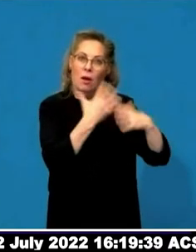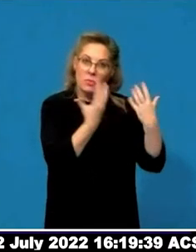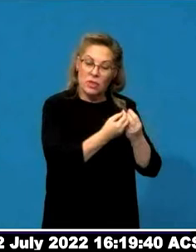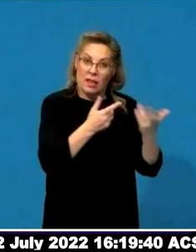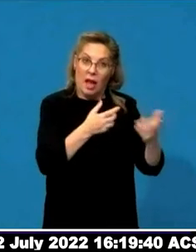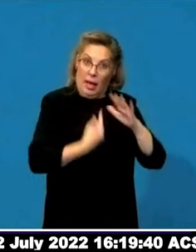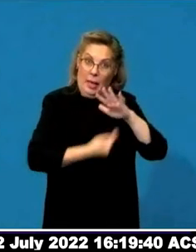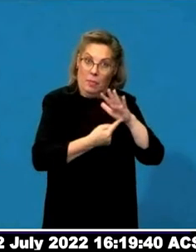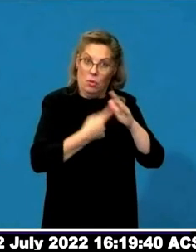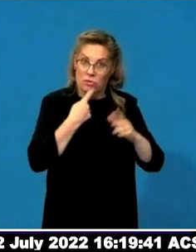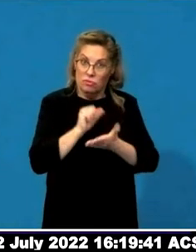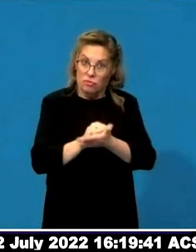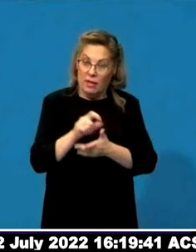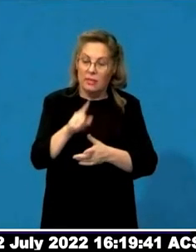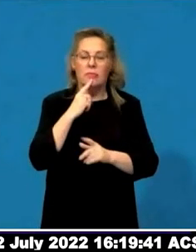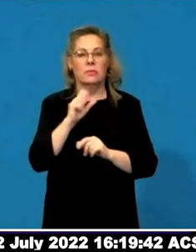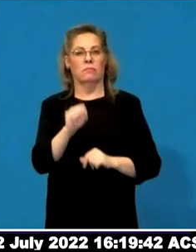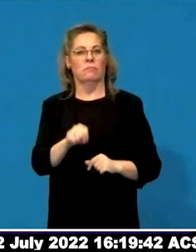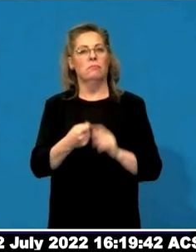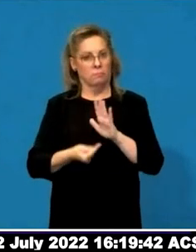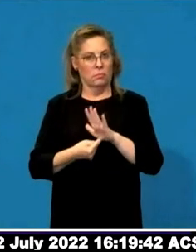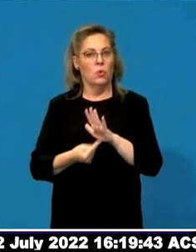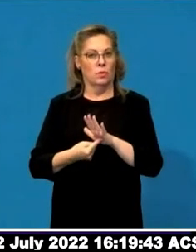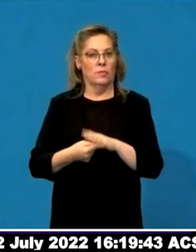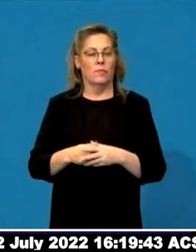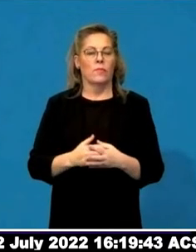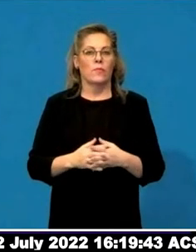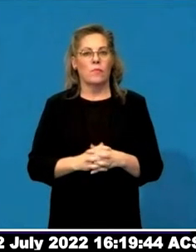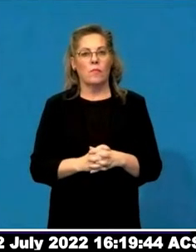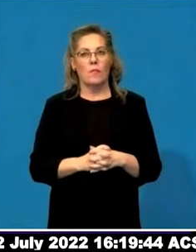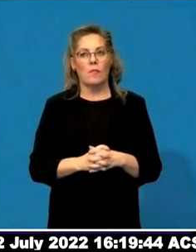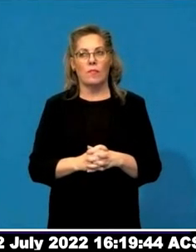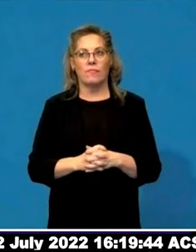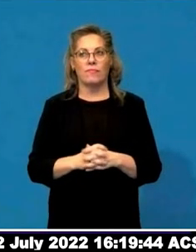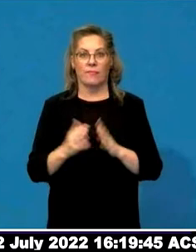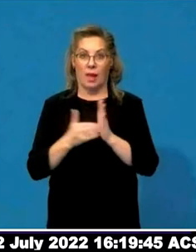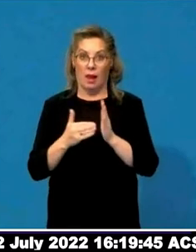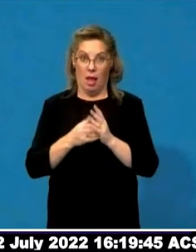Looking to the future, today the big bosses will be listening.